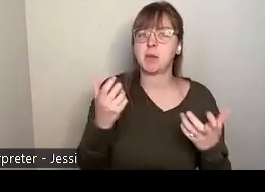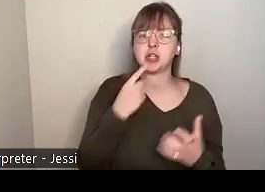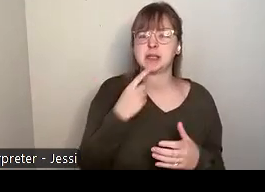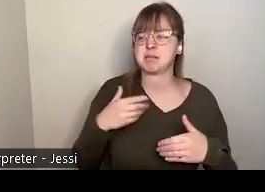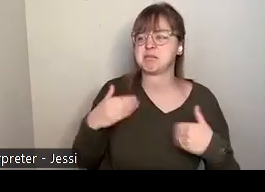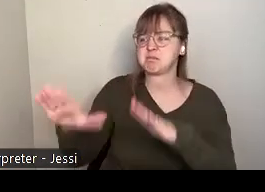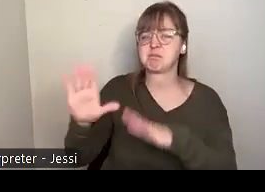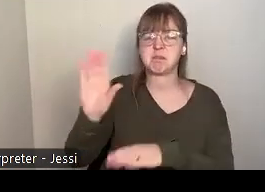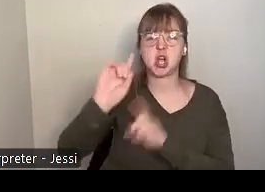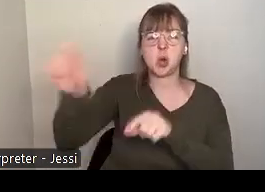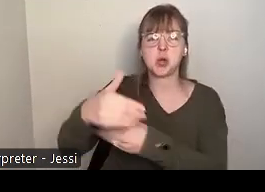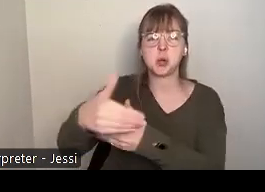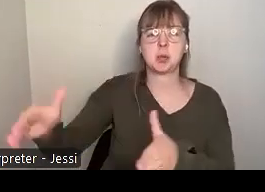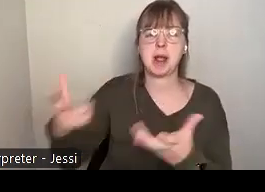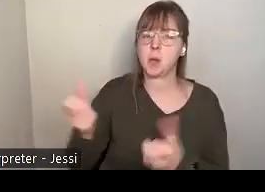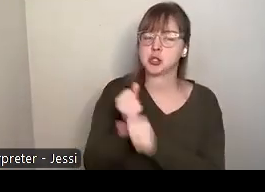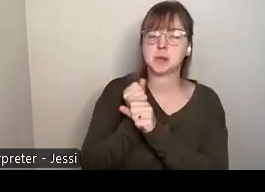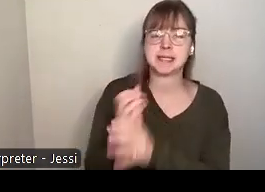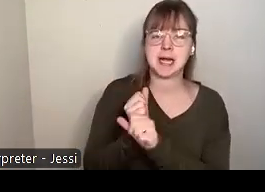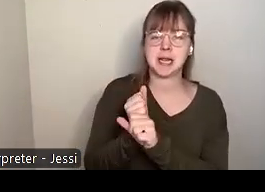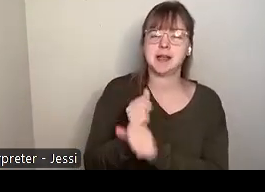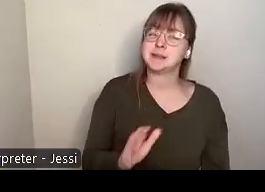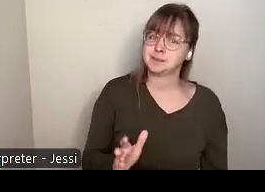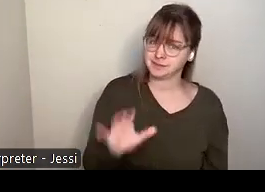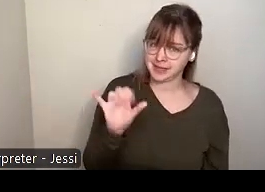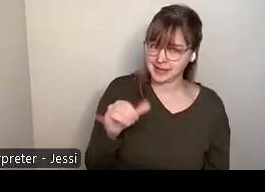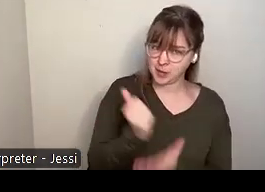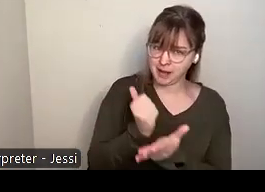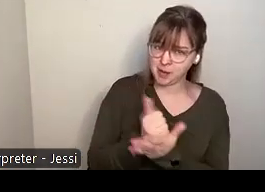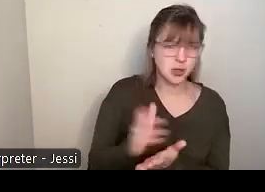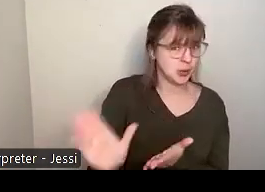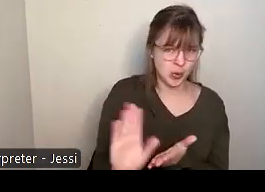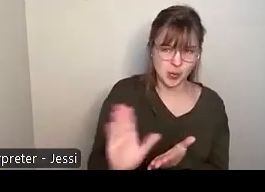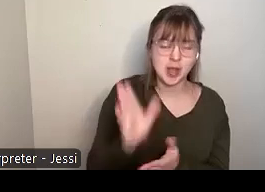right and that probably wasn't going to solve the banana problem and was going to create different